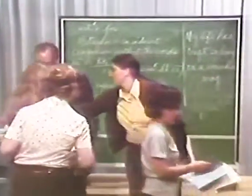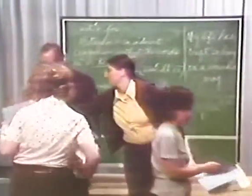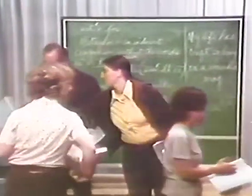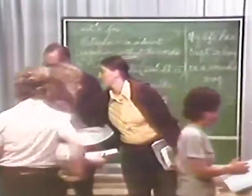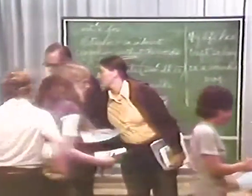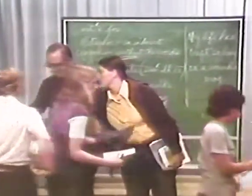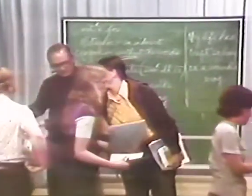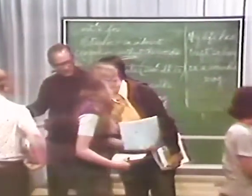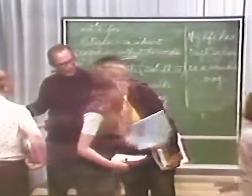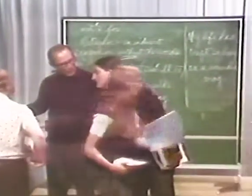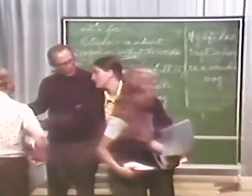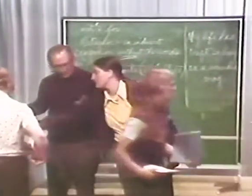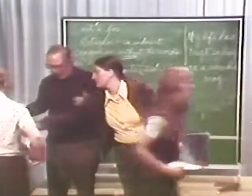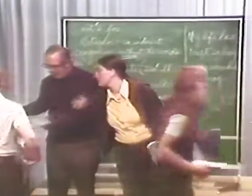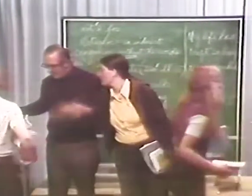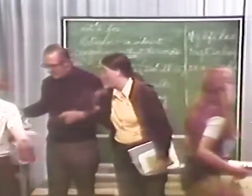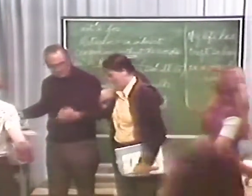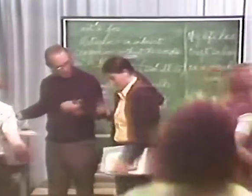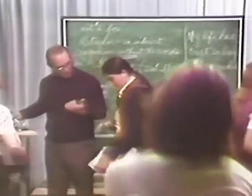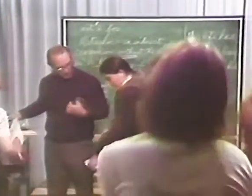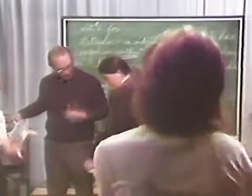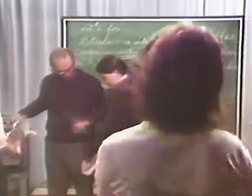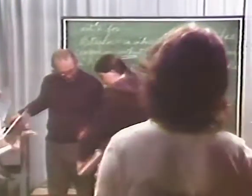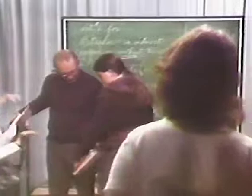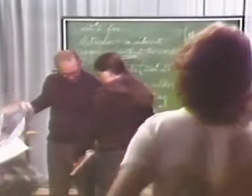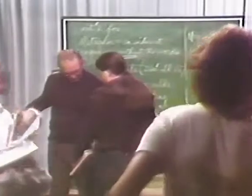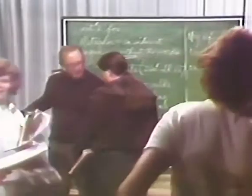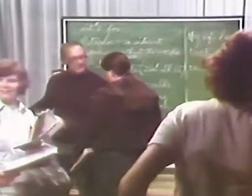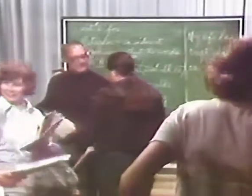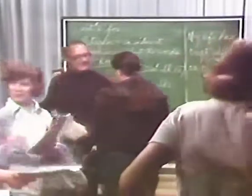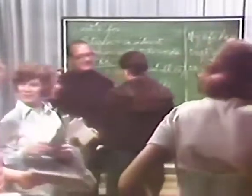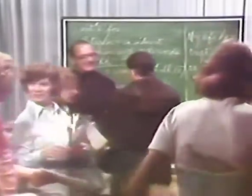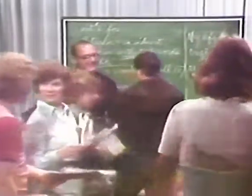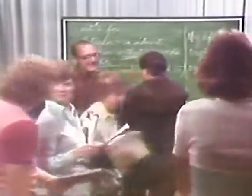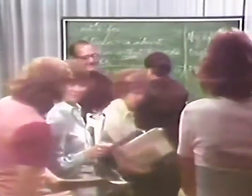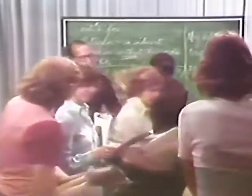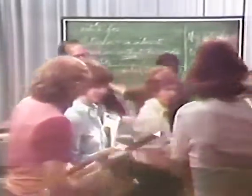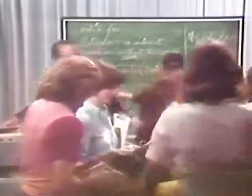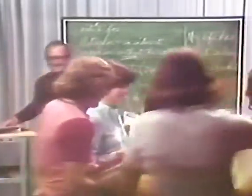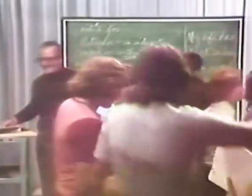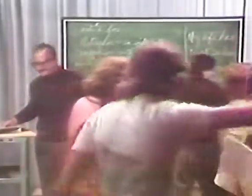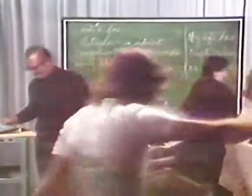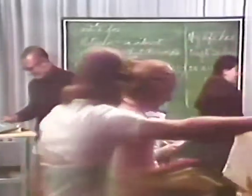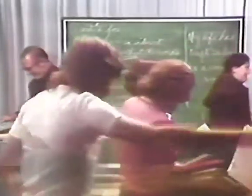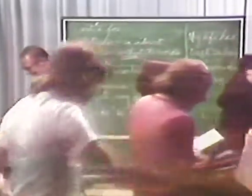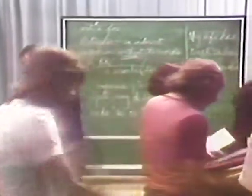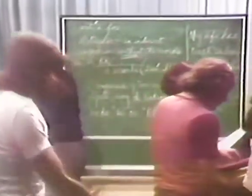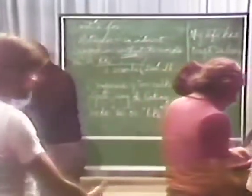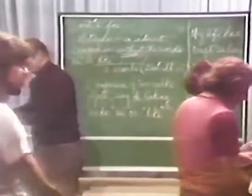LET ME SEE. "A." THOUGHT SO. SON OF A GUN. I GOT 85.